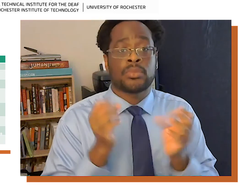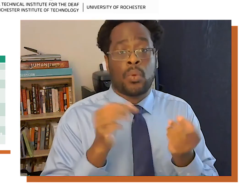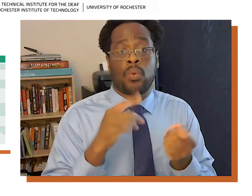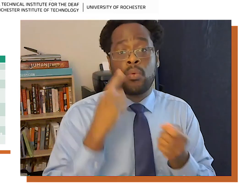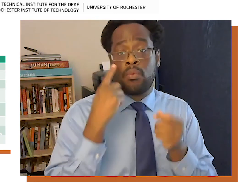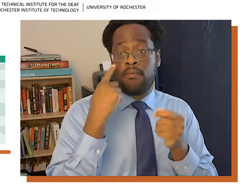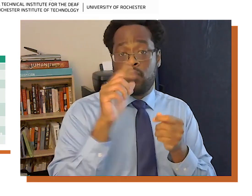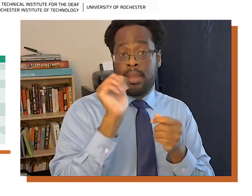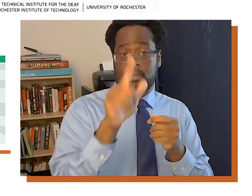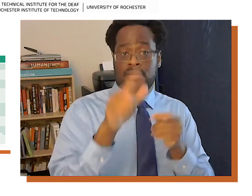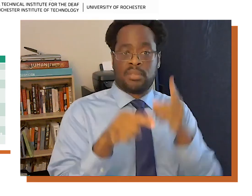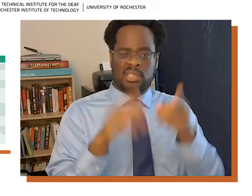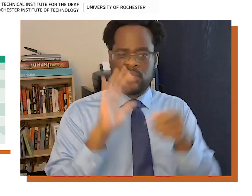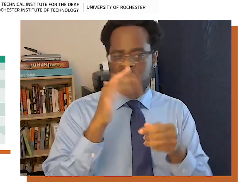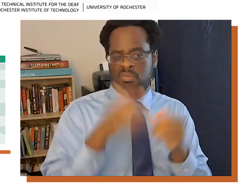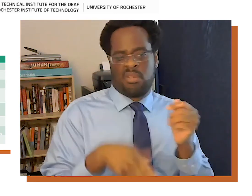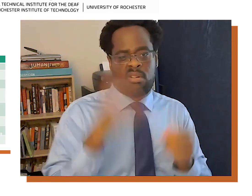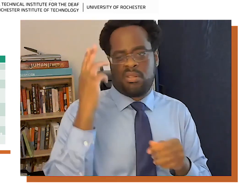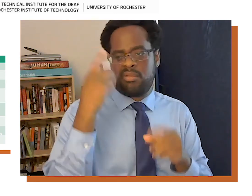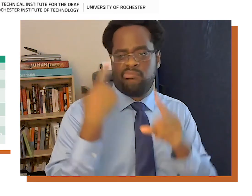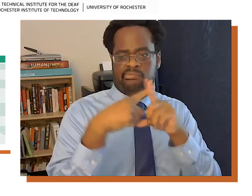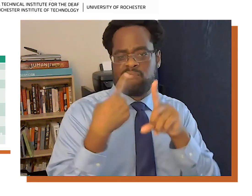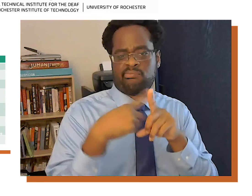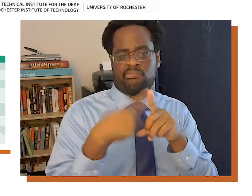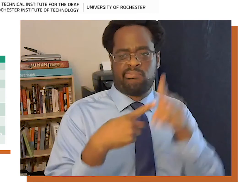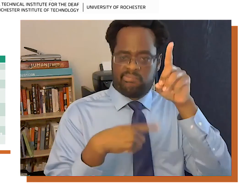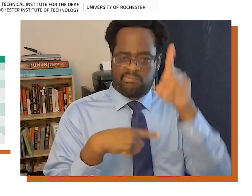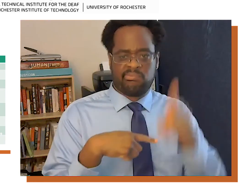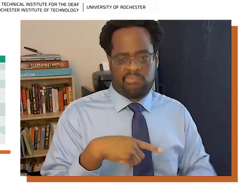and reflects the attitude of the person signing.